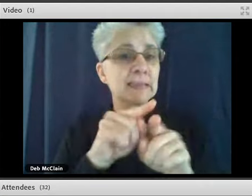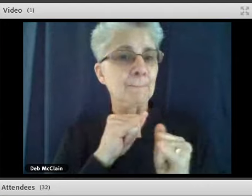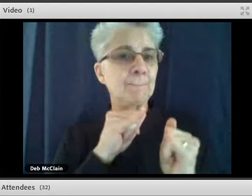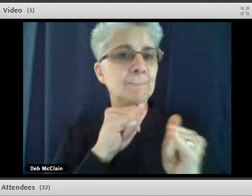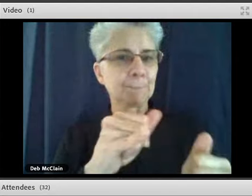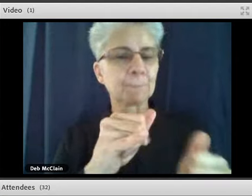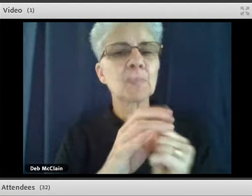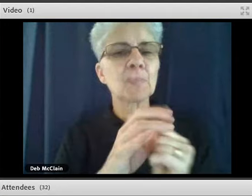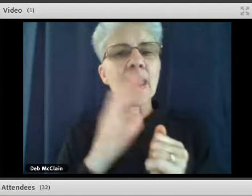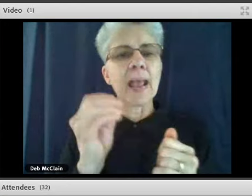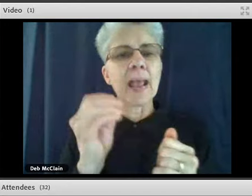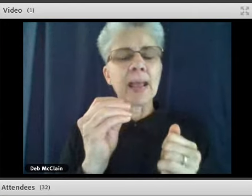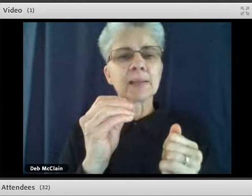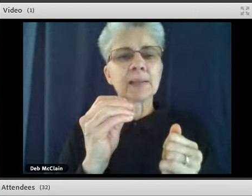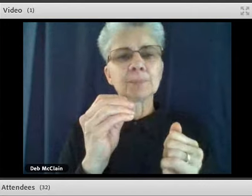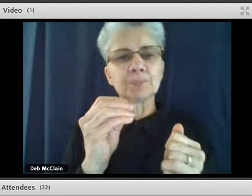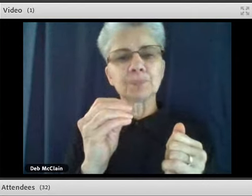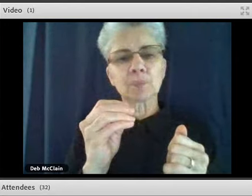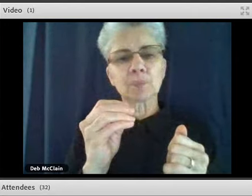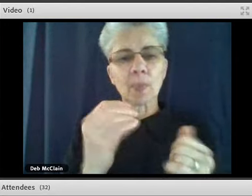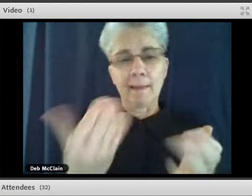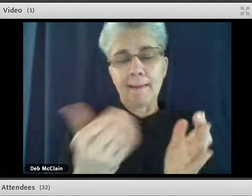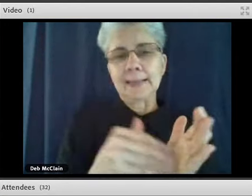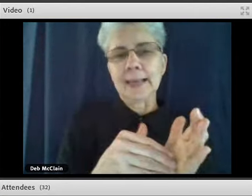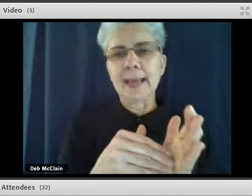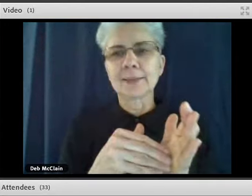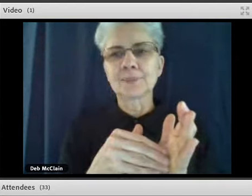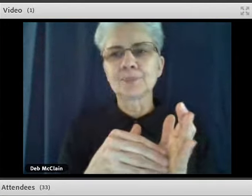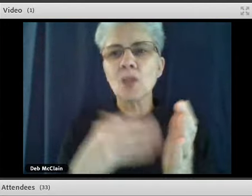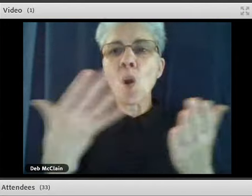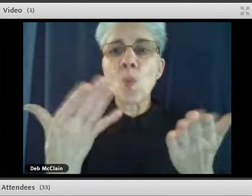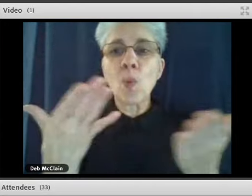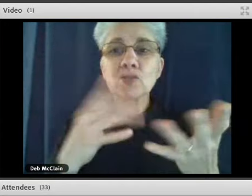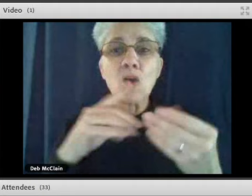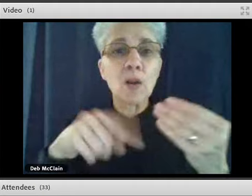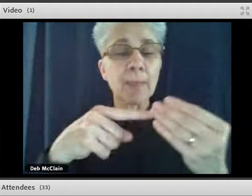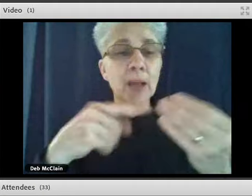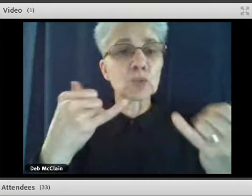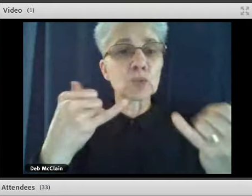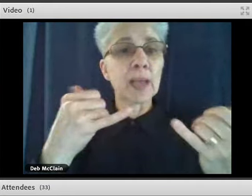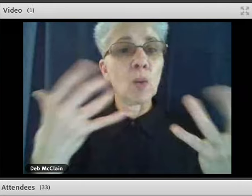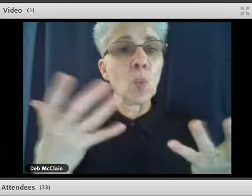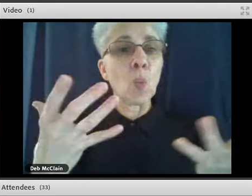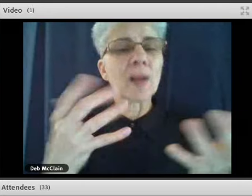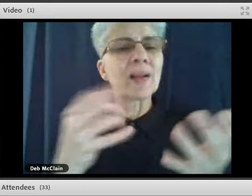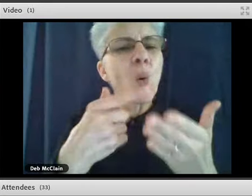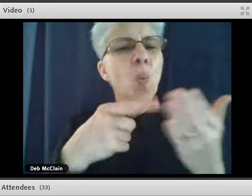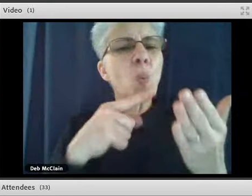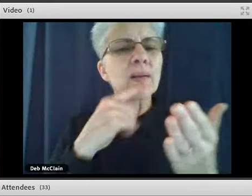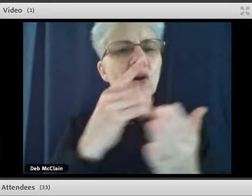And again, what I want to talk to you today about is, what are some of the laws?